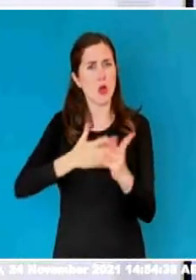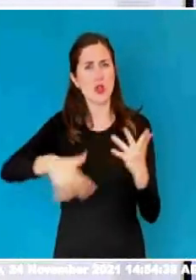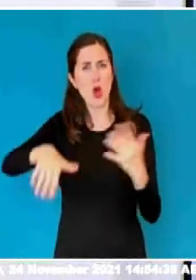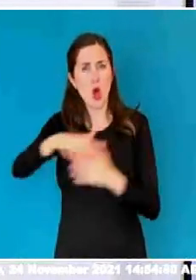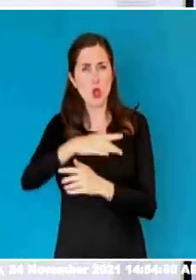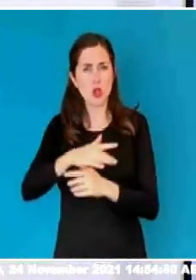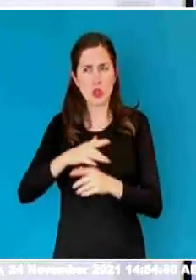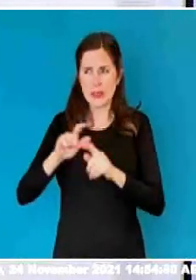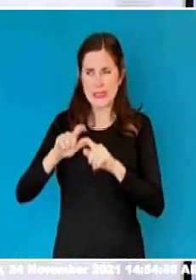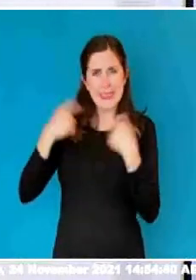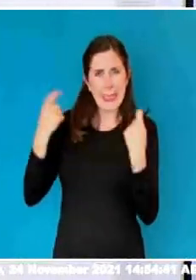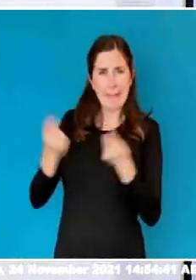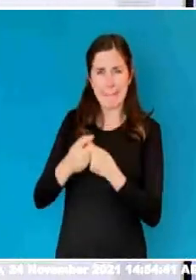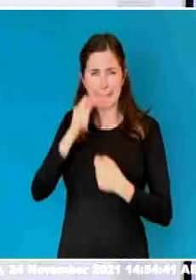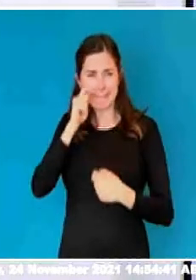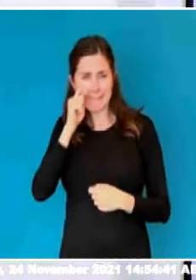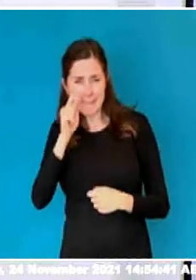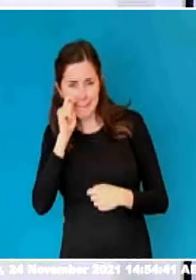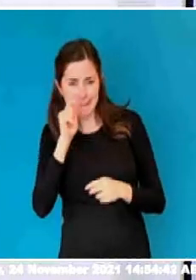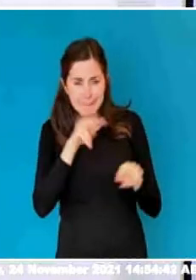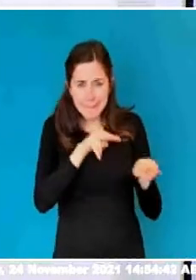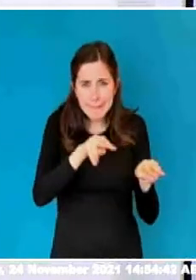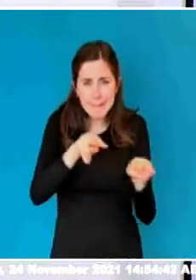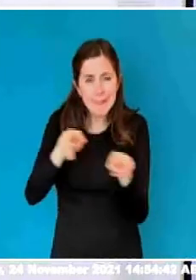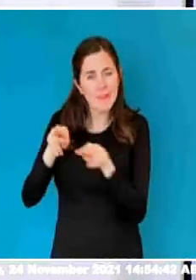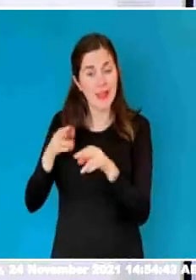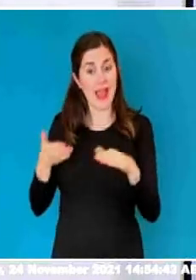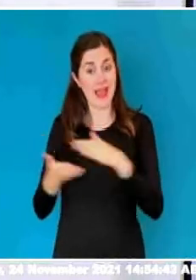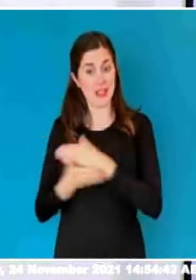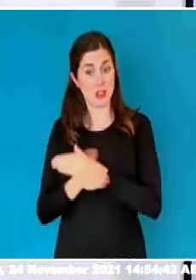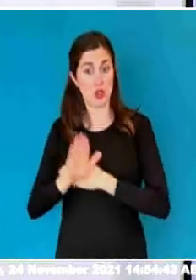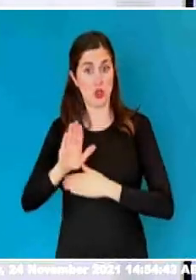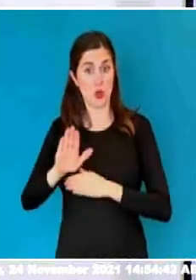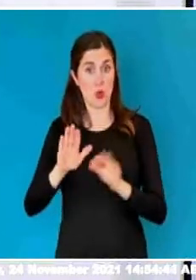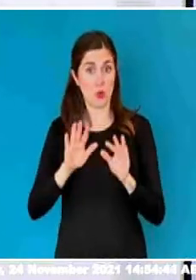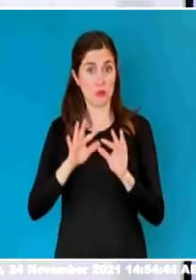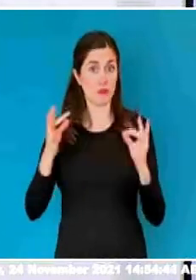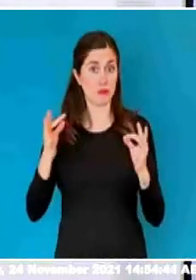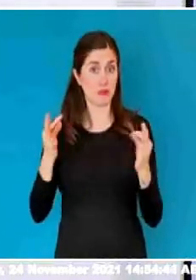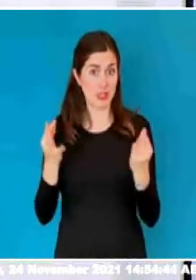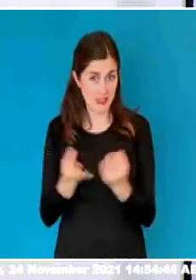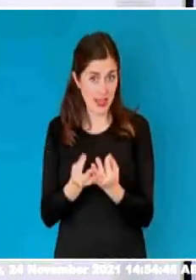part of the broader regulatory functions that the Inspectorate and inspectors can